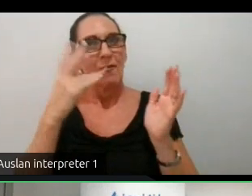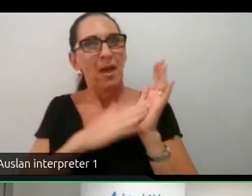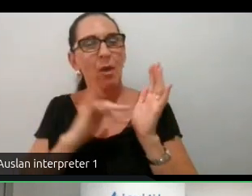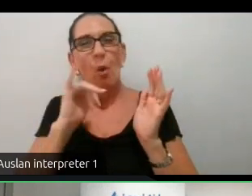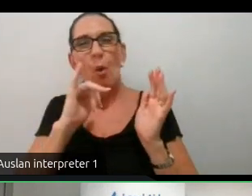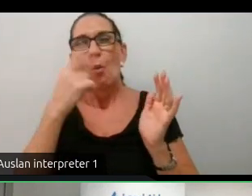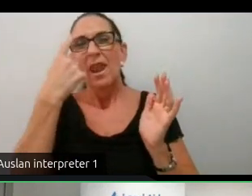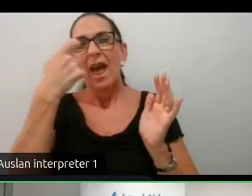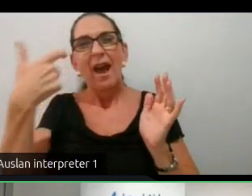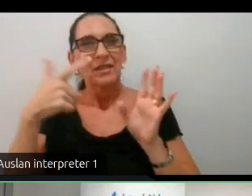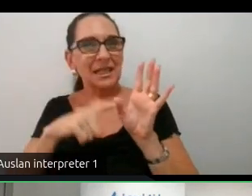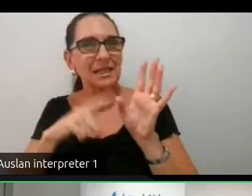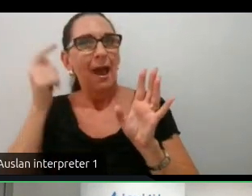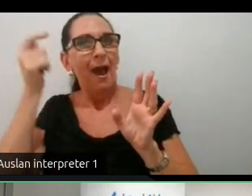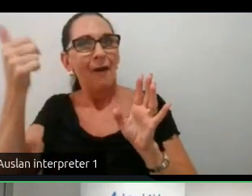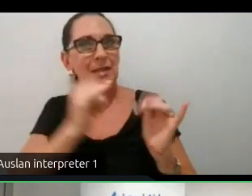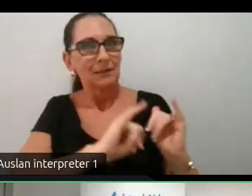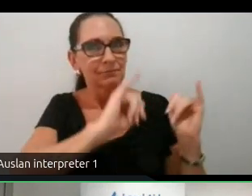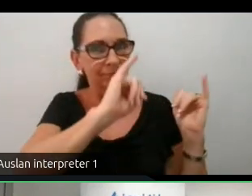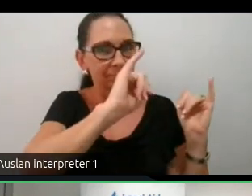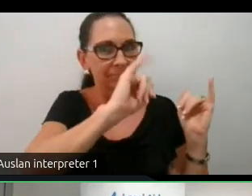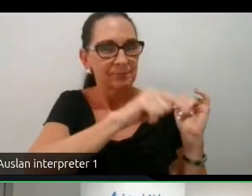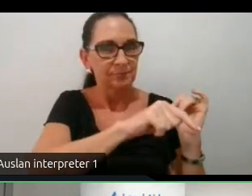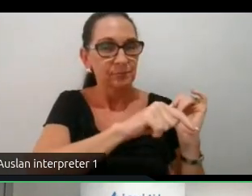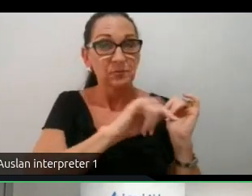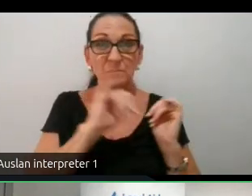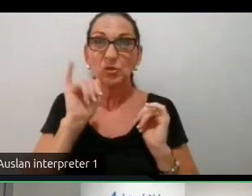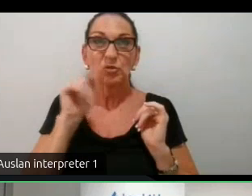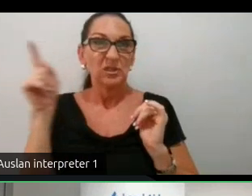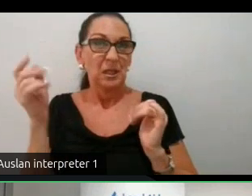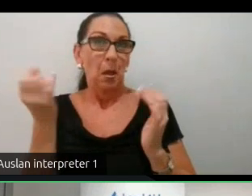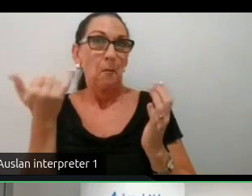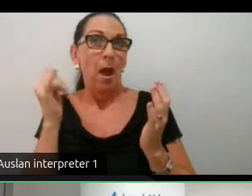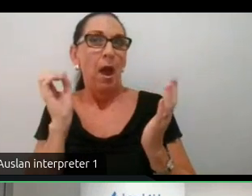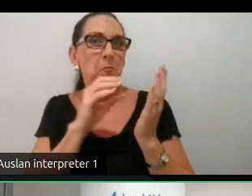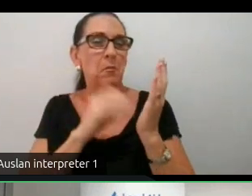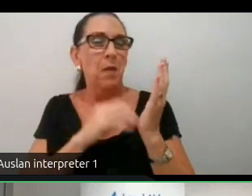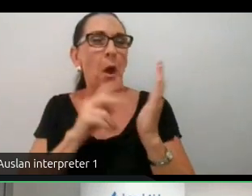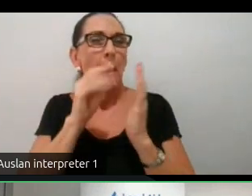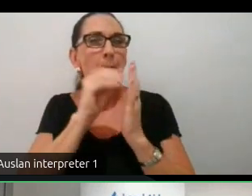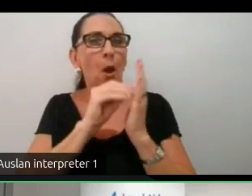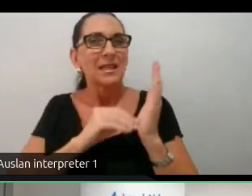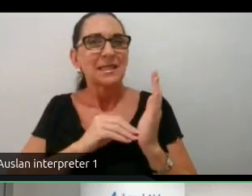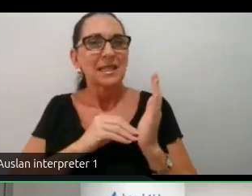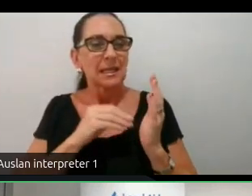from the event, for 18 months from the event. And then it might also chuck in a few other uh